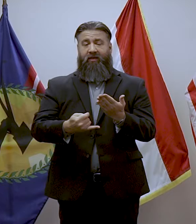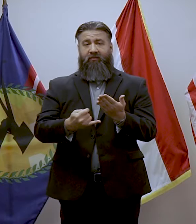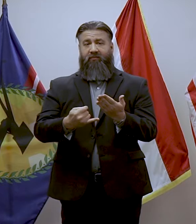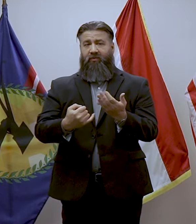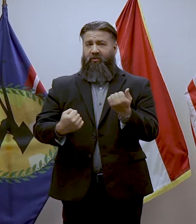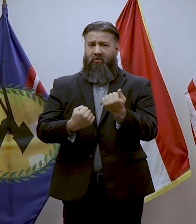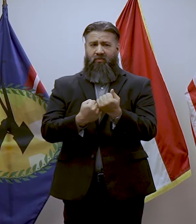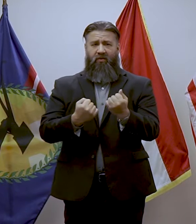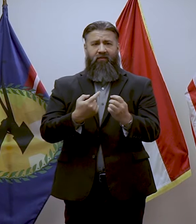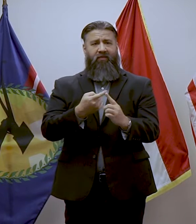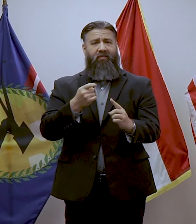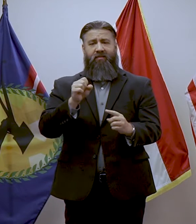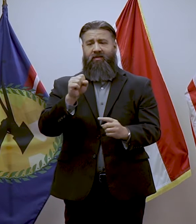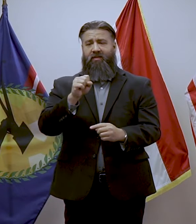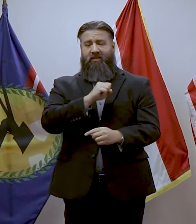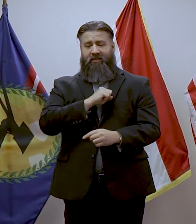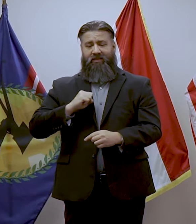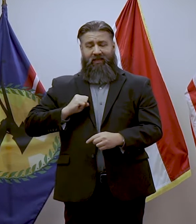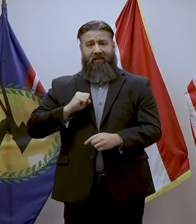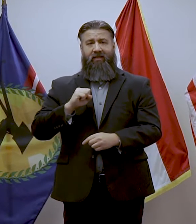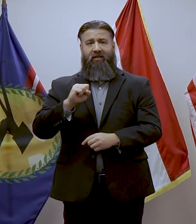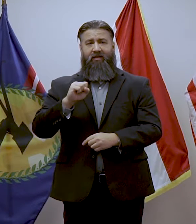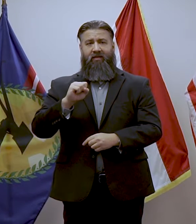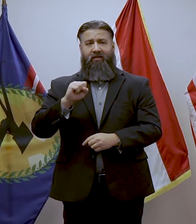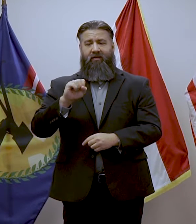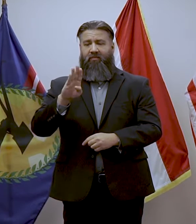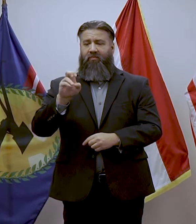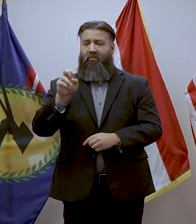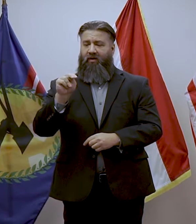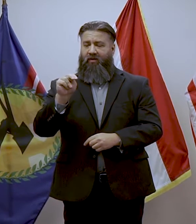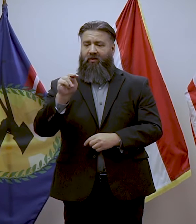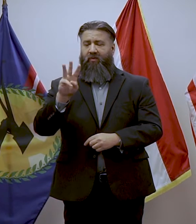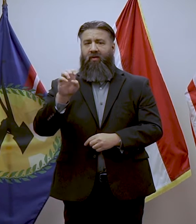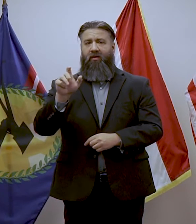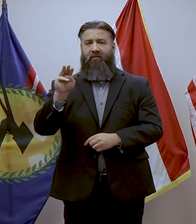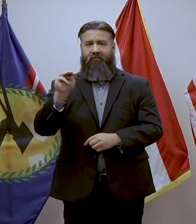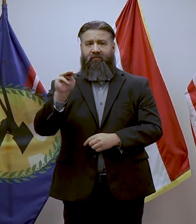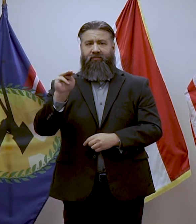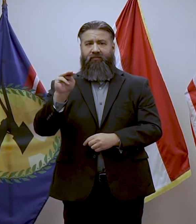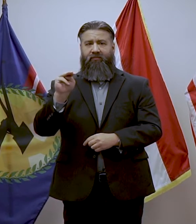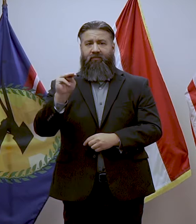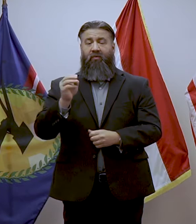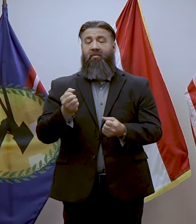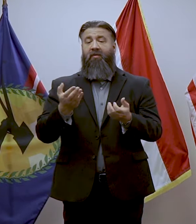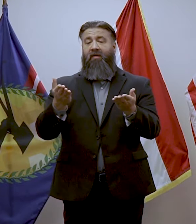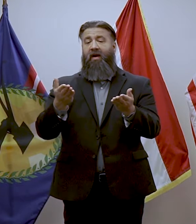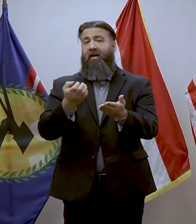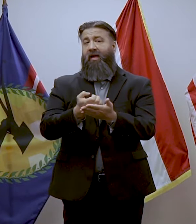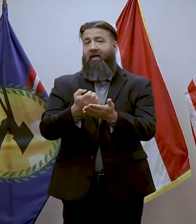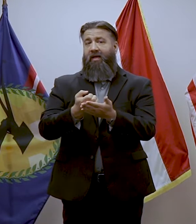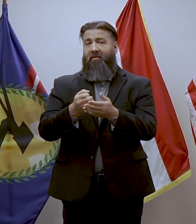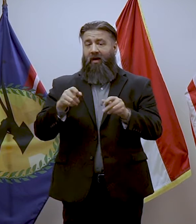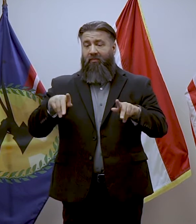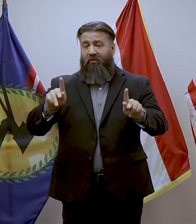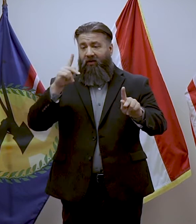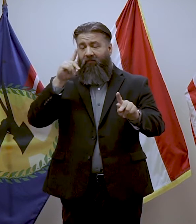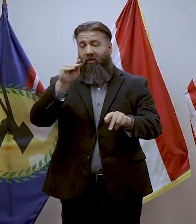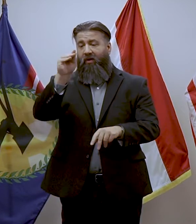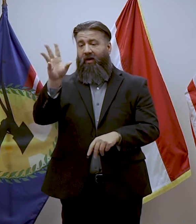that will provide economic opportunity for African-American residents and business owners and would not only transform the North County University,